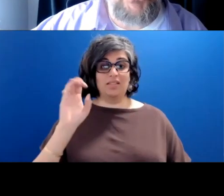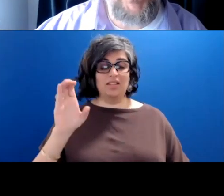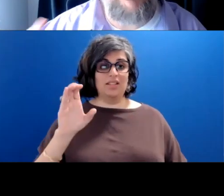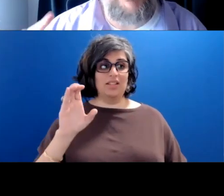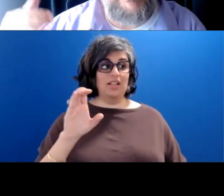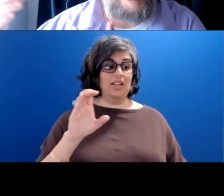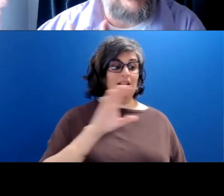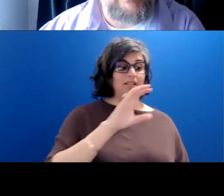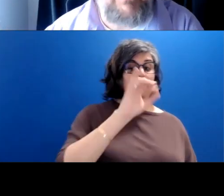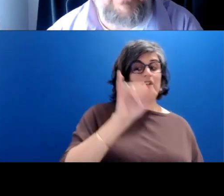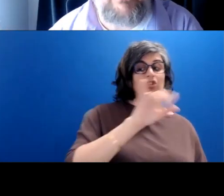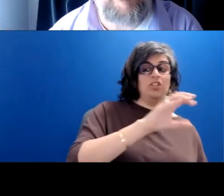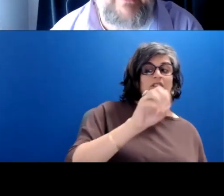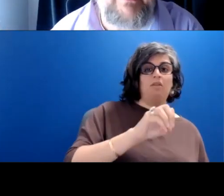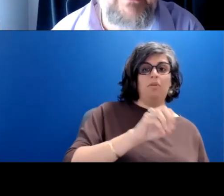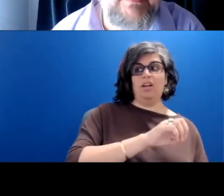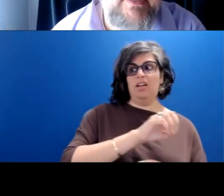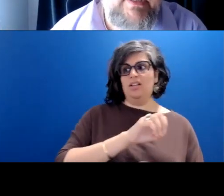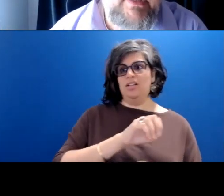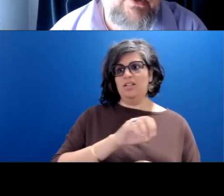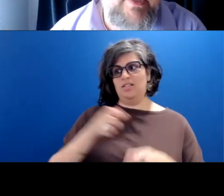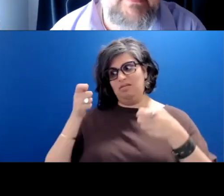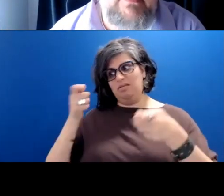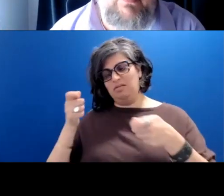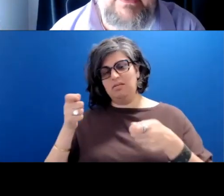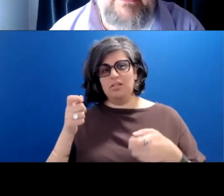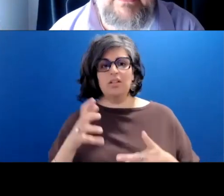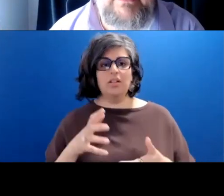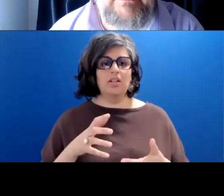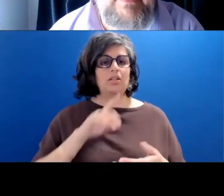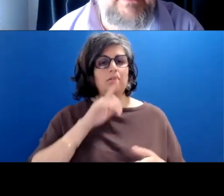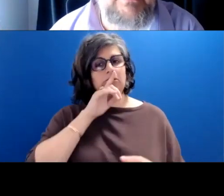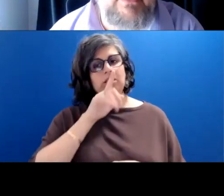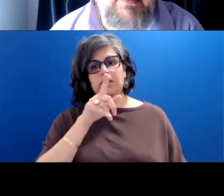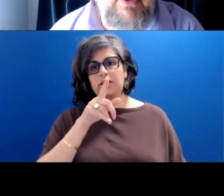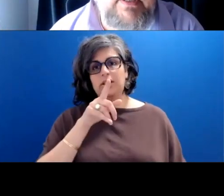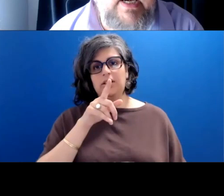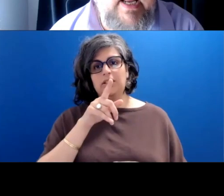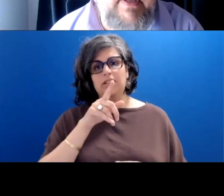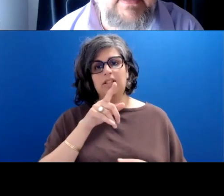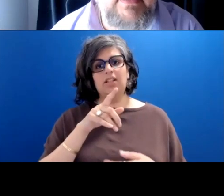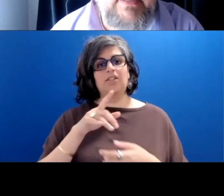insurance companies and some medical providers, create some really tense therapeutic dynamics